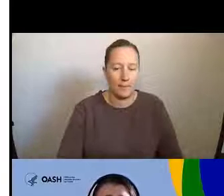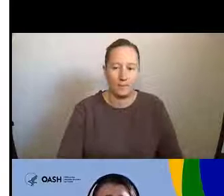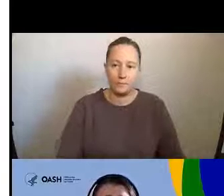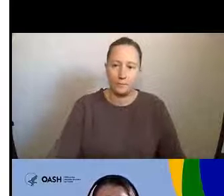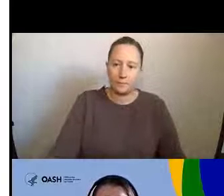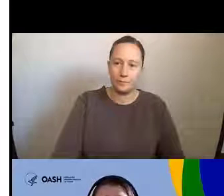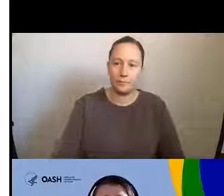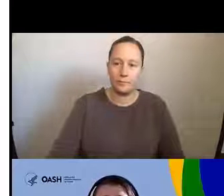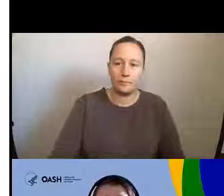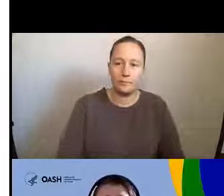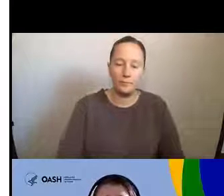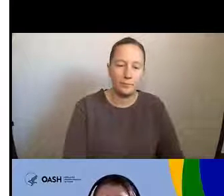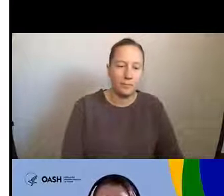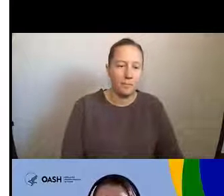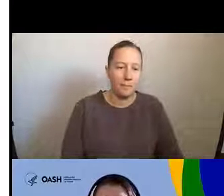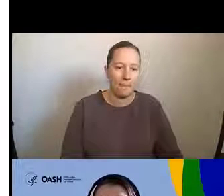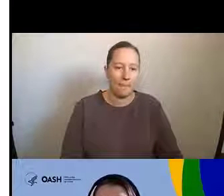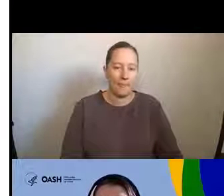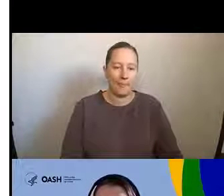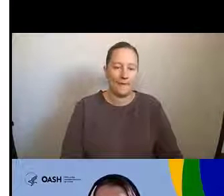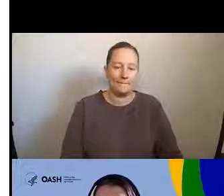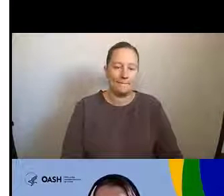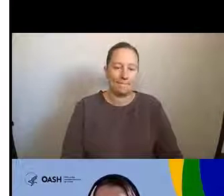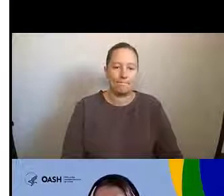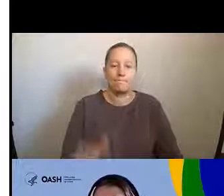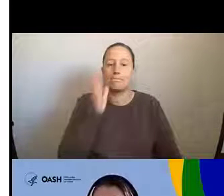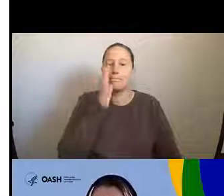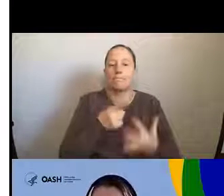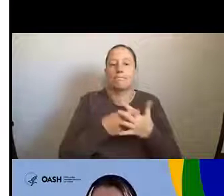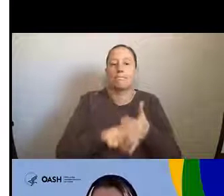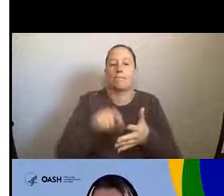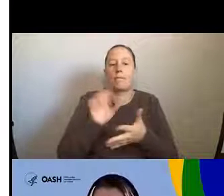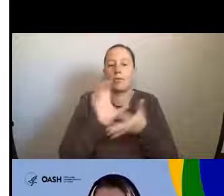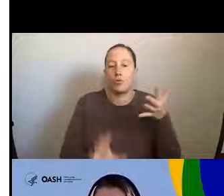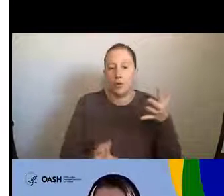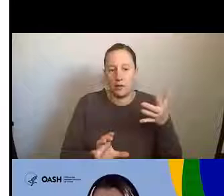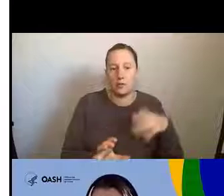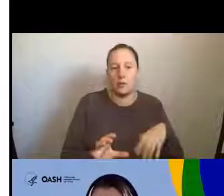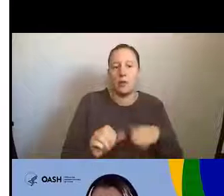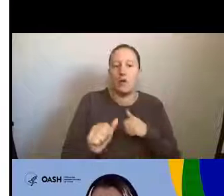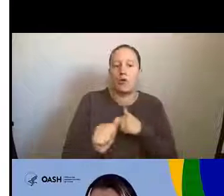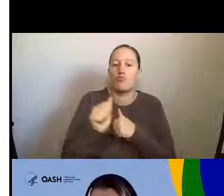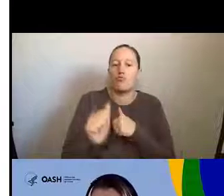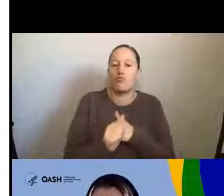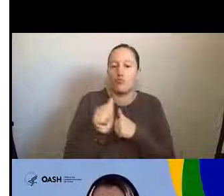Okay, so let's start with the criterion that risks to subjects be minimized.